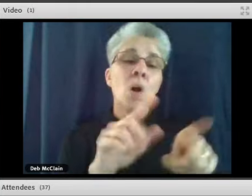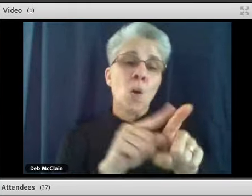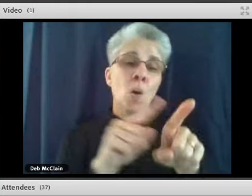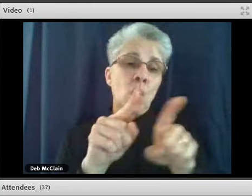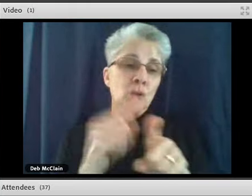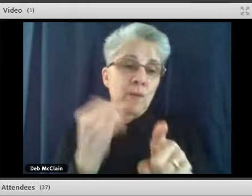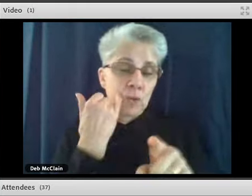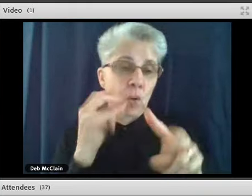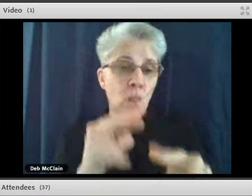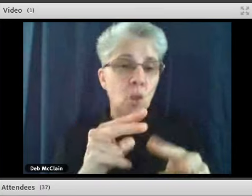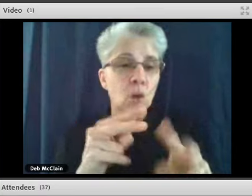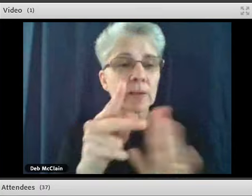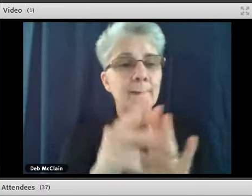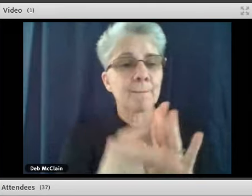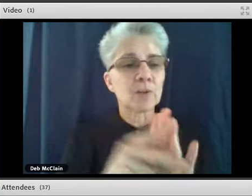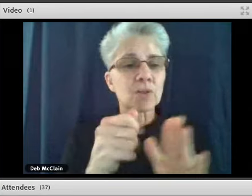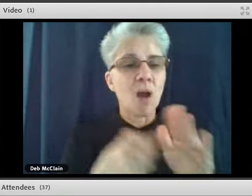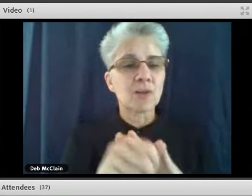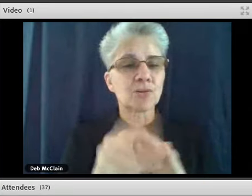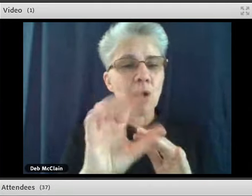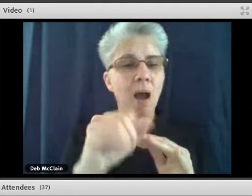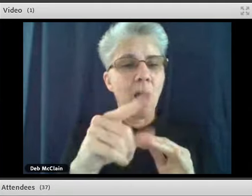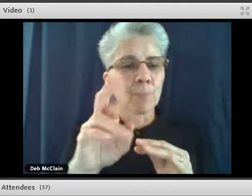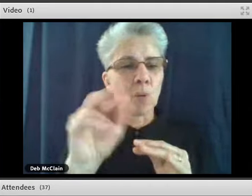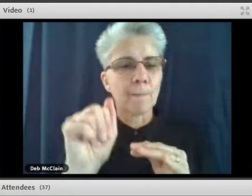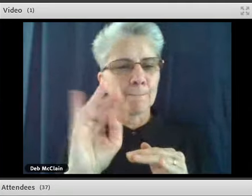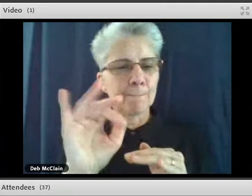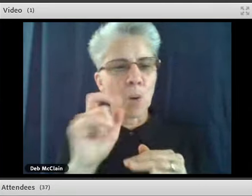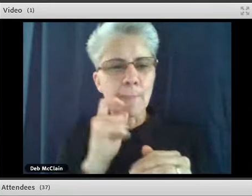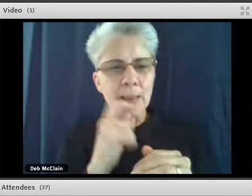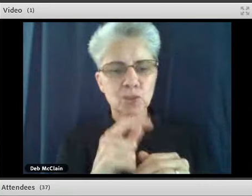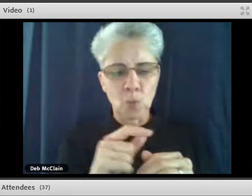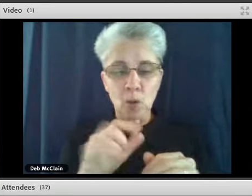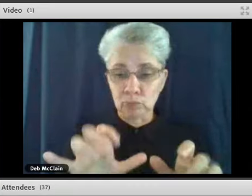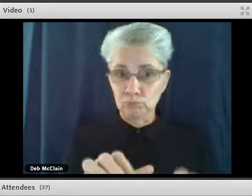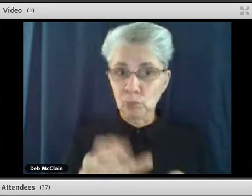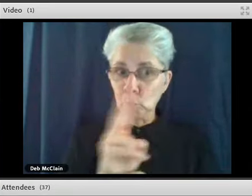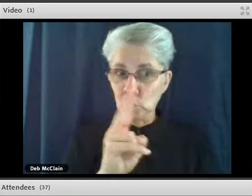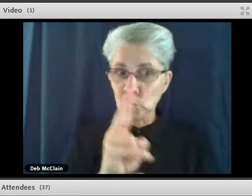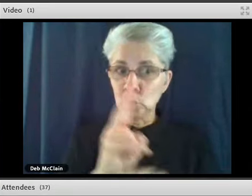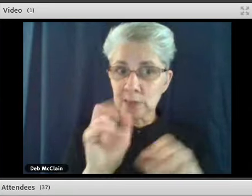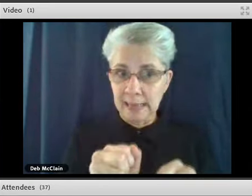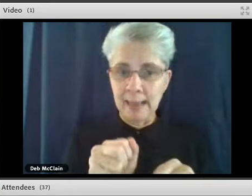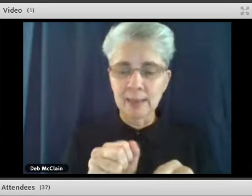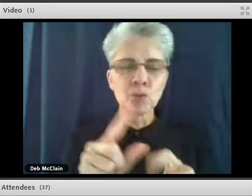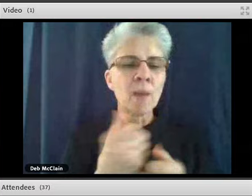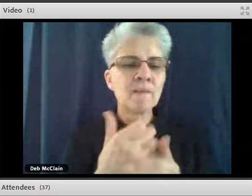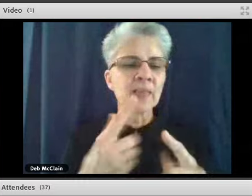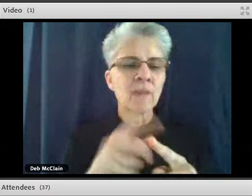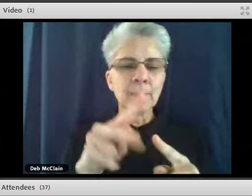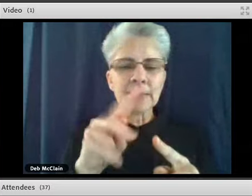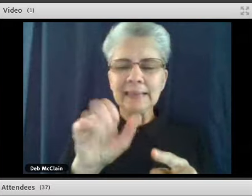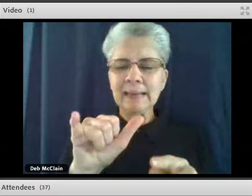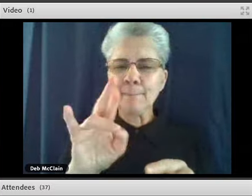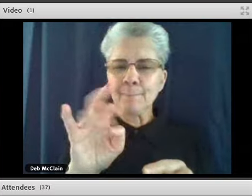Also, if you look at principle two, under operable, you want to make sure it's keyboard accessible. That means that you can do everything from a keyboard.